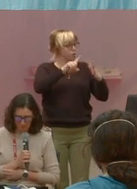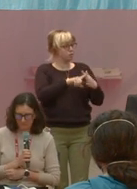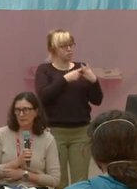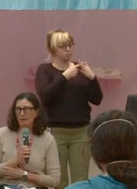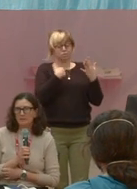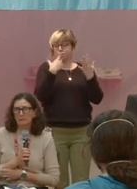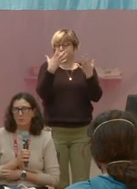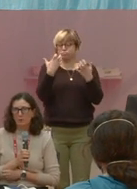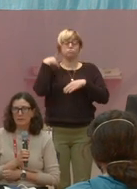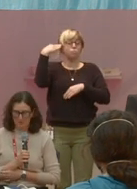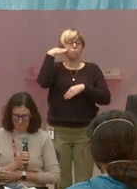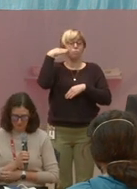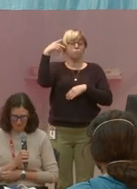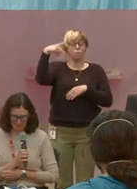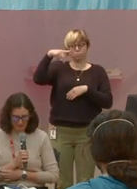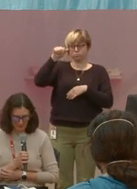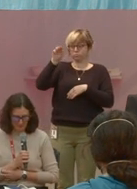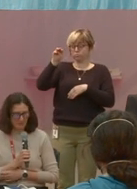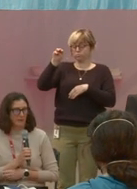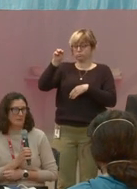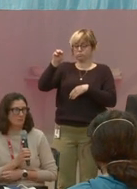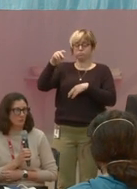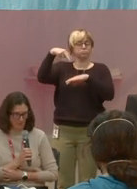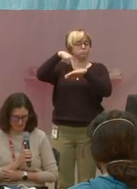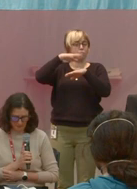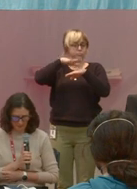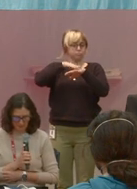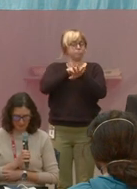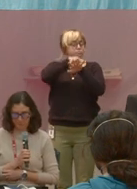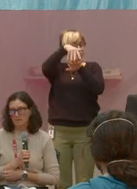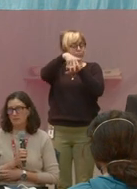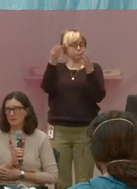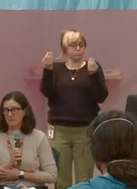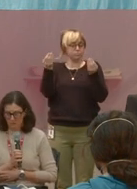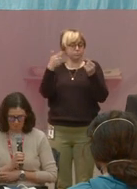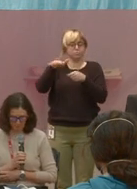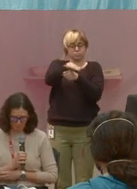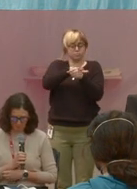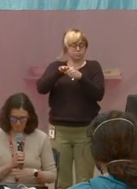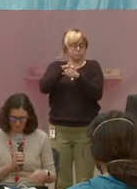want to acknowledge that the Portland Art Museum stands on the ancestral lands of this region's Indigenous peoples.